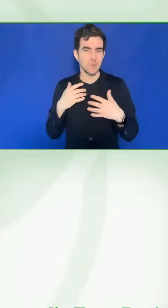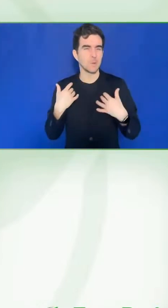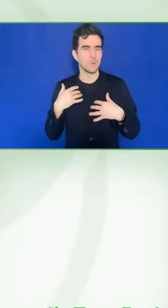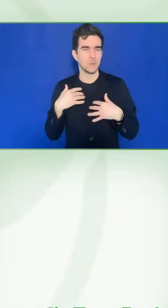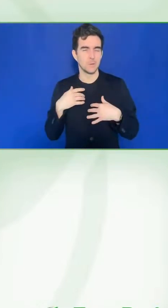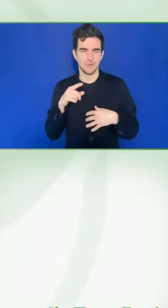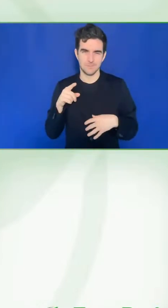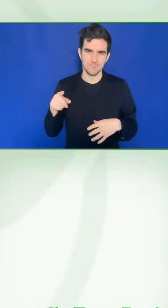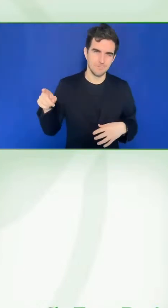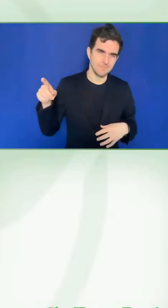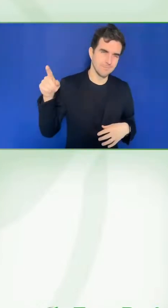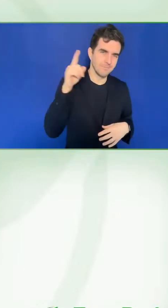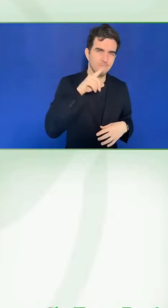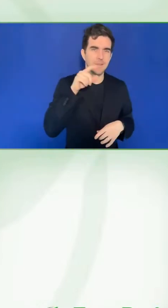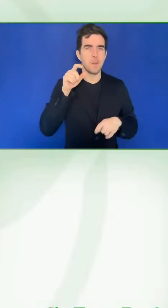The program encourages new corporations between those with strong technical expertise on one hand, and those with deep experience with addressing social challenges in their communities.